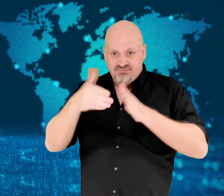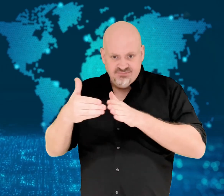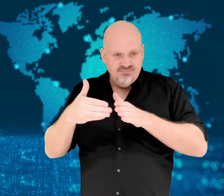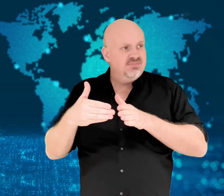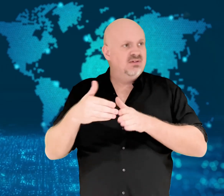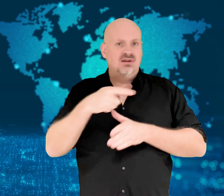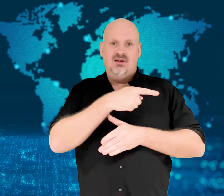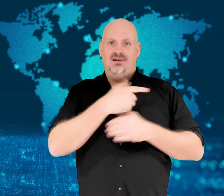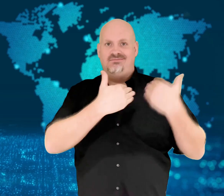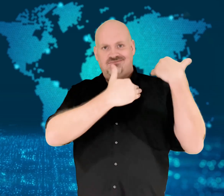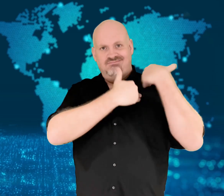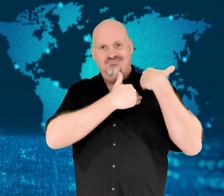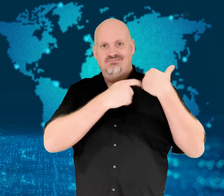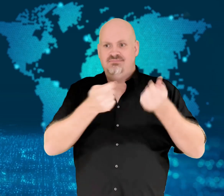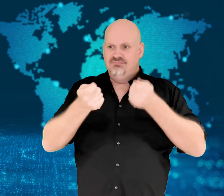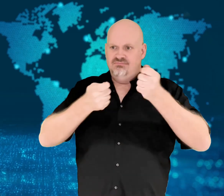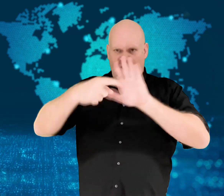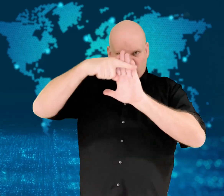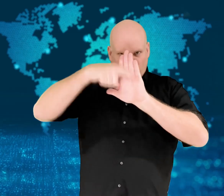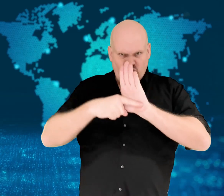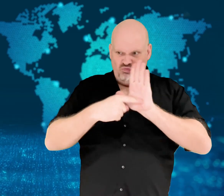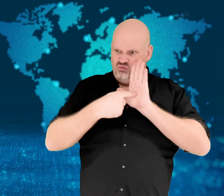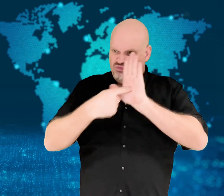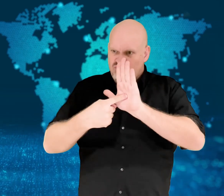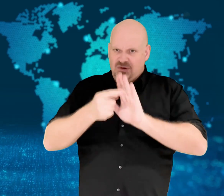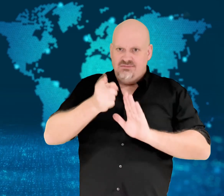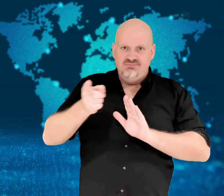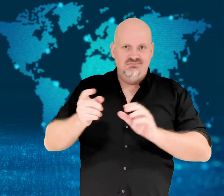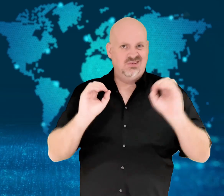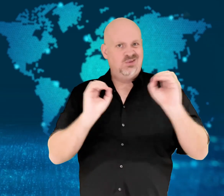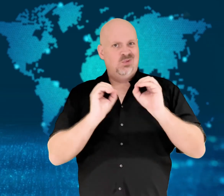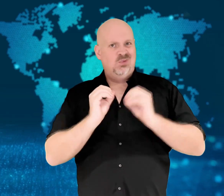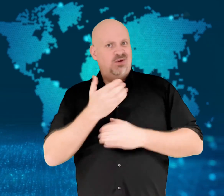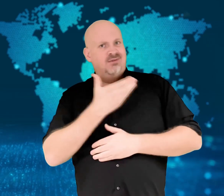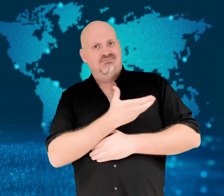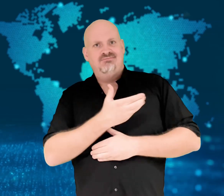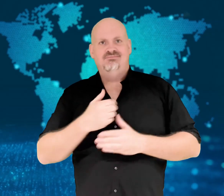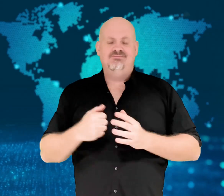because of their failure to uphold the ban.